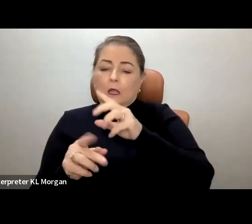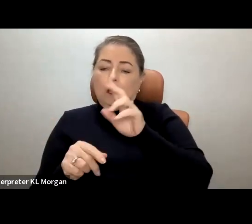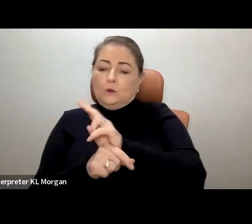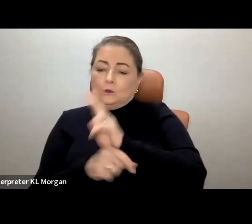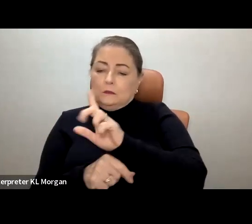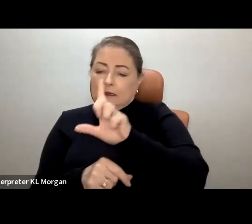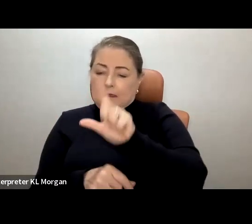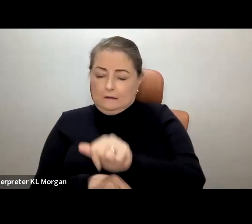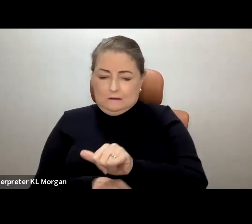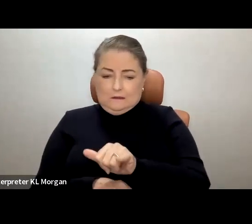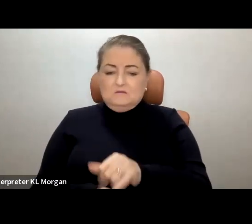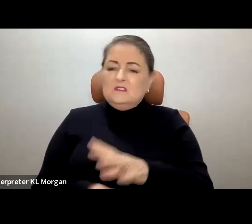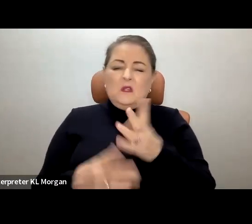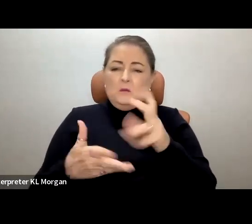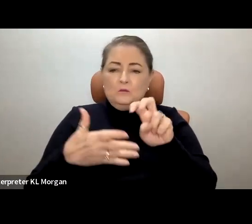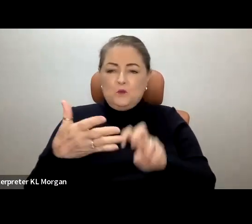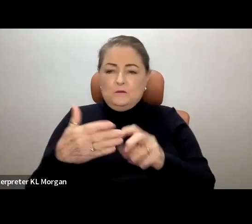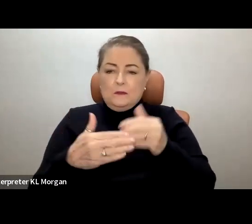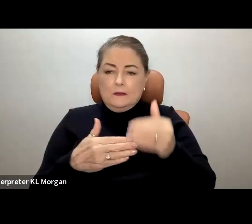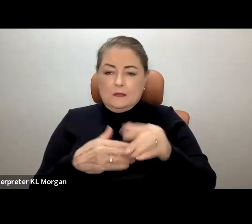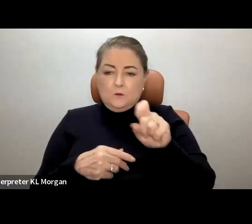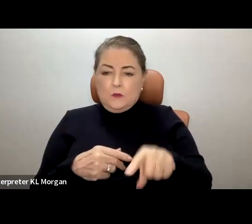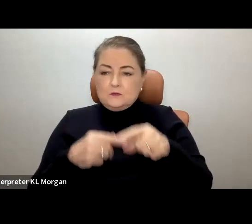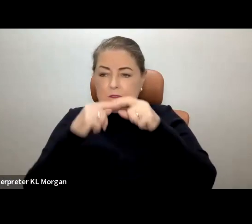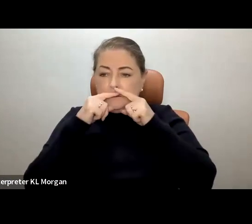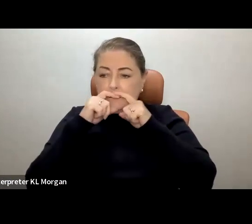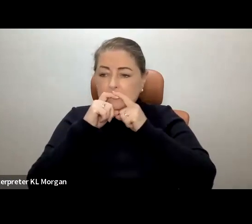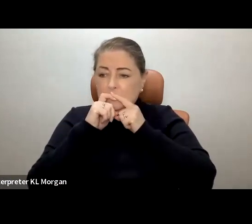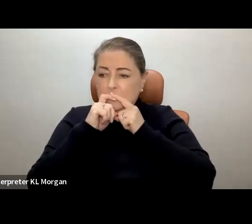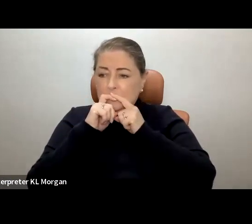We can move on to the next question. In the meantime, when